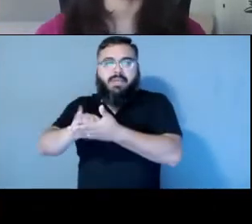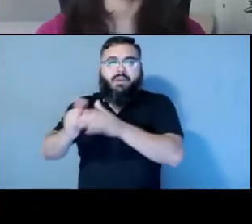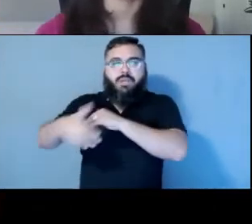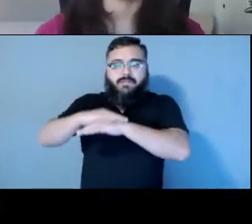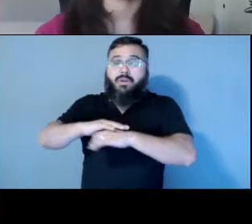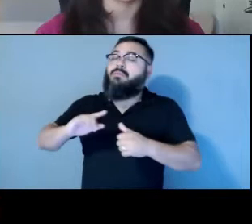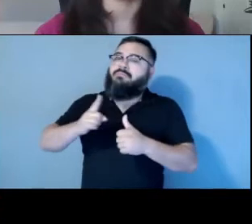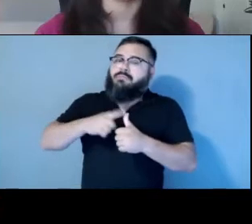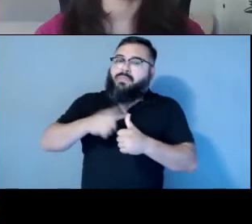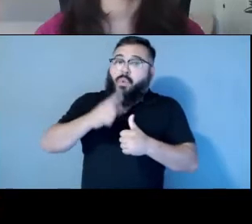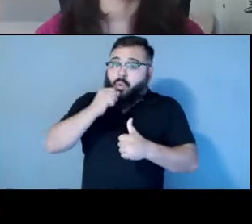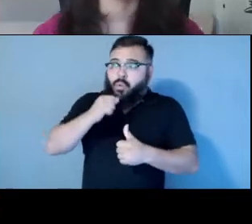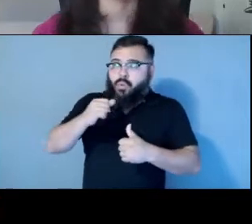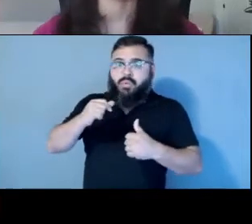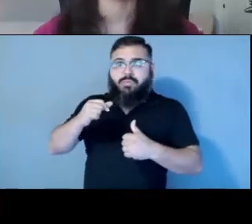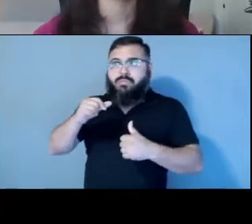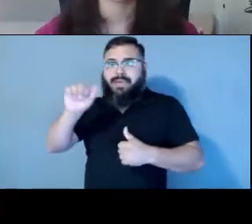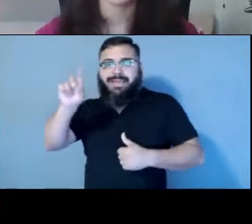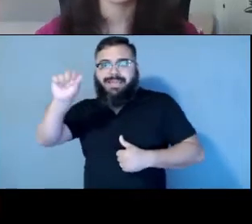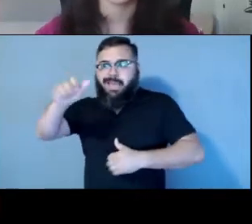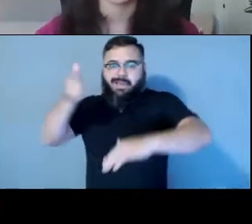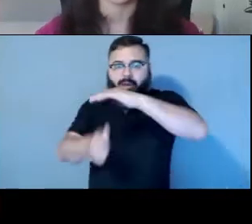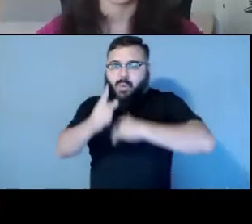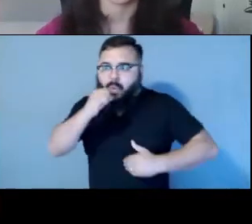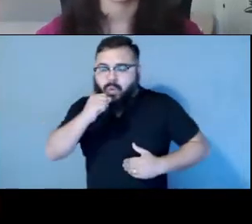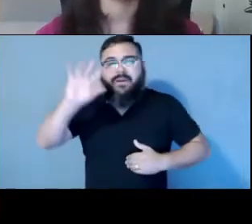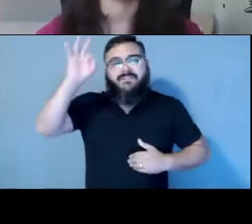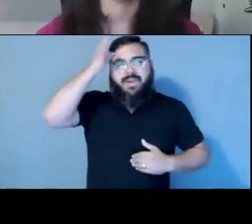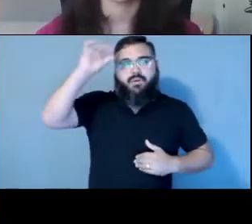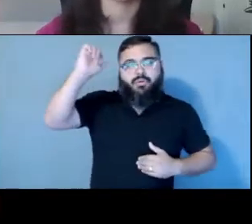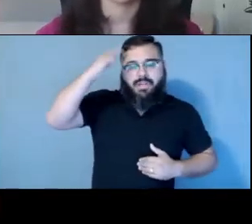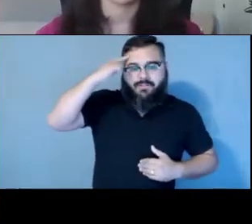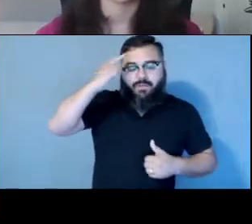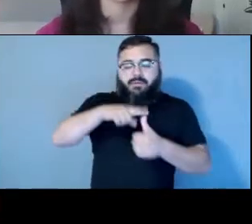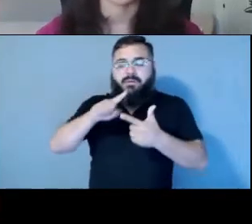have to comply with the ADA. Any private employer with more than 15 employees